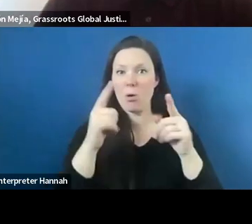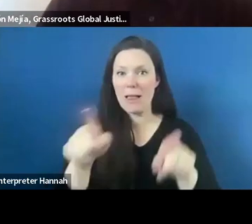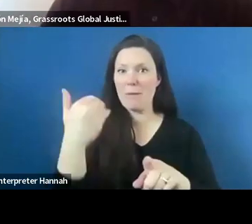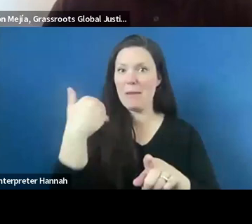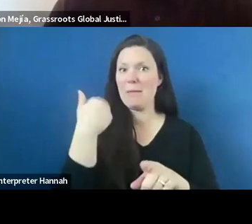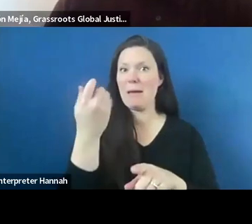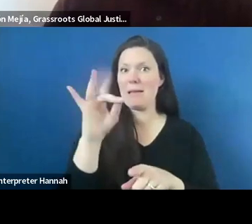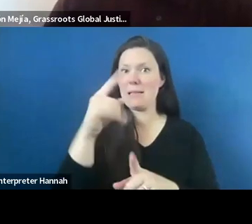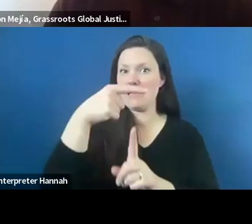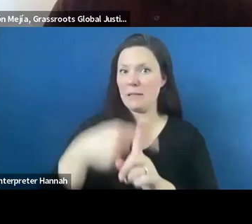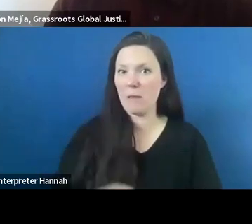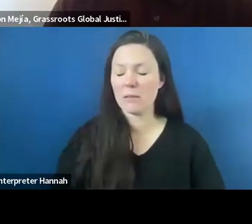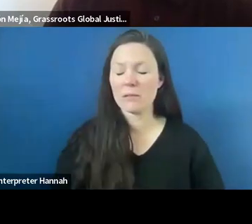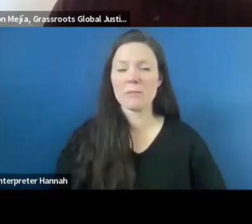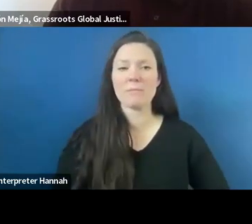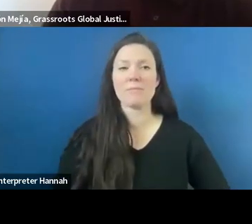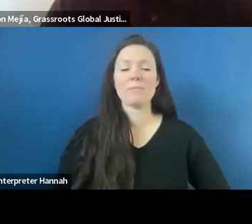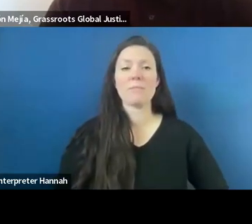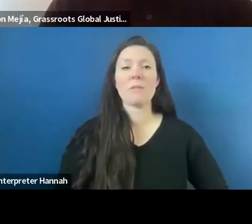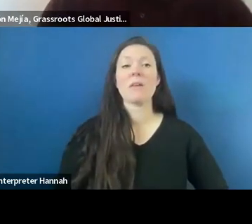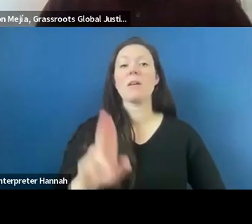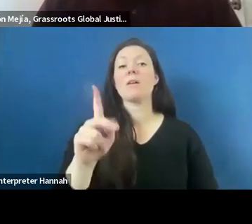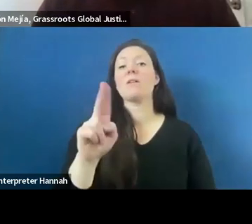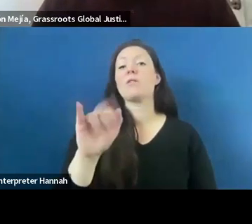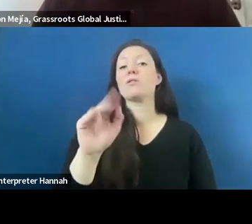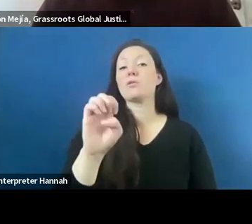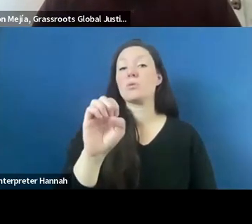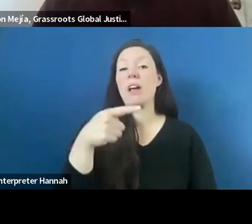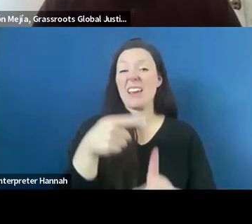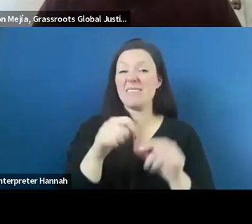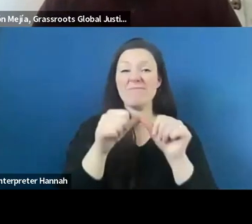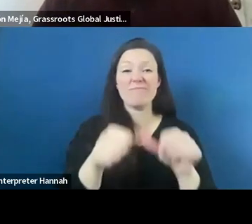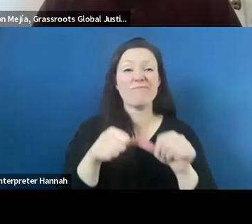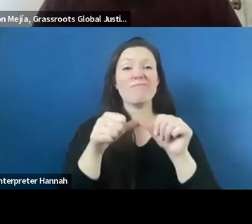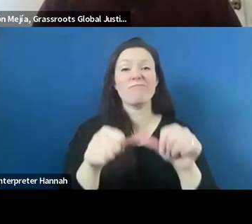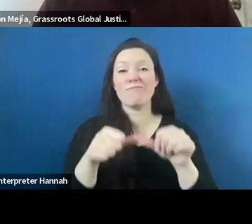So Ukraine is an ongoing conflict that, you know,